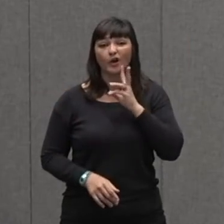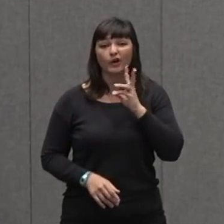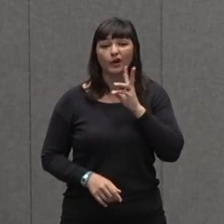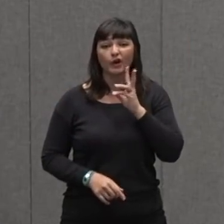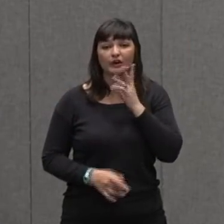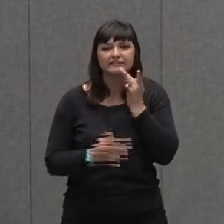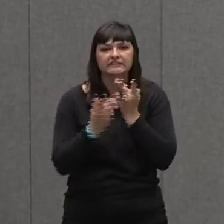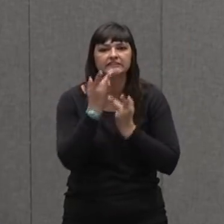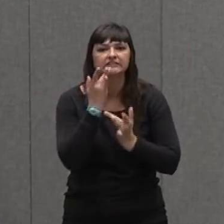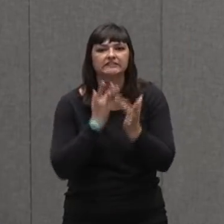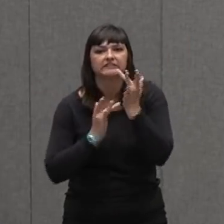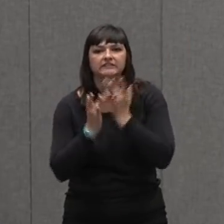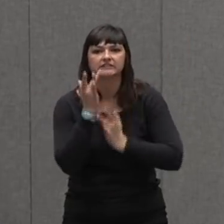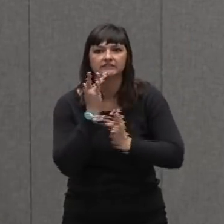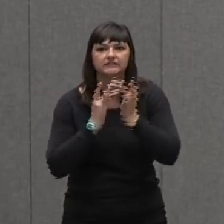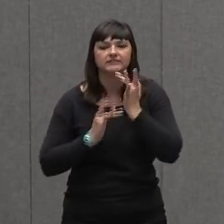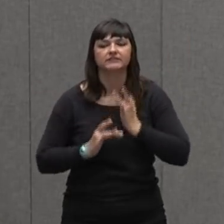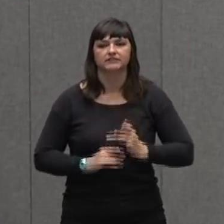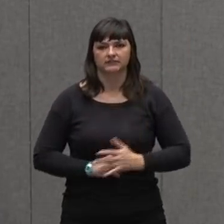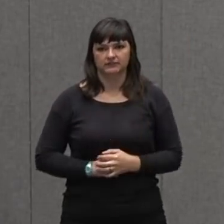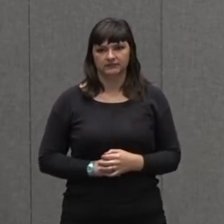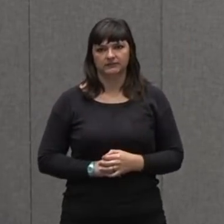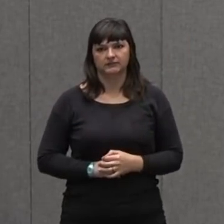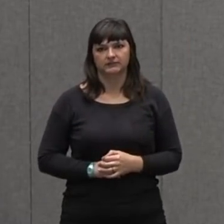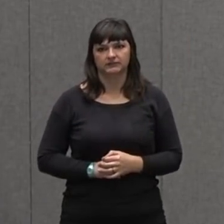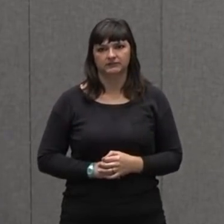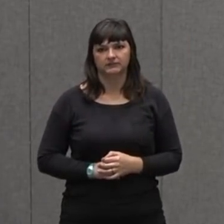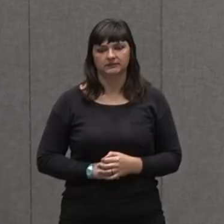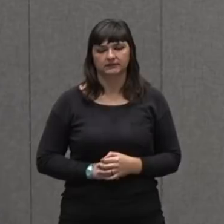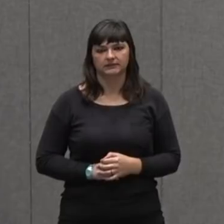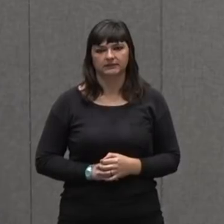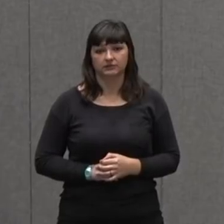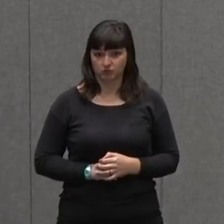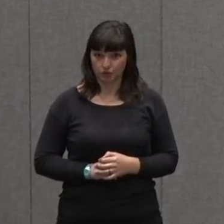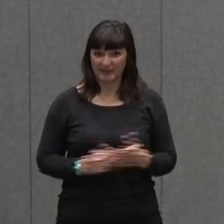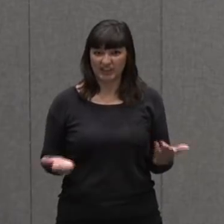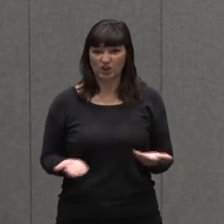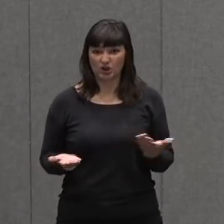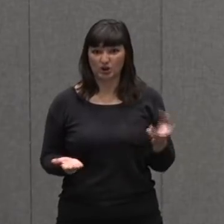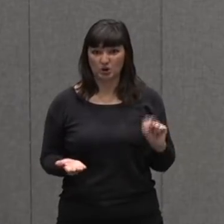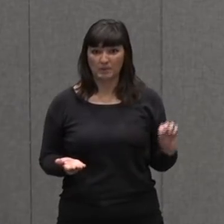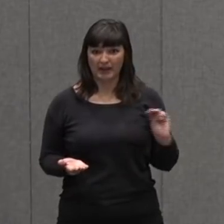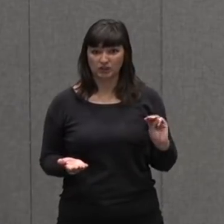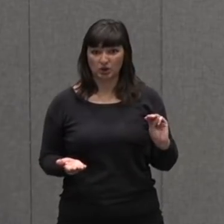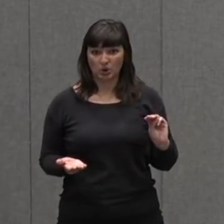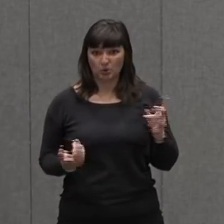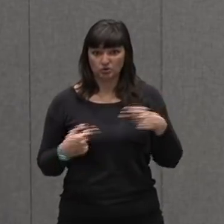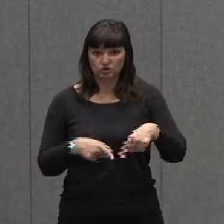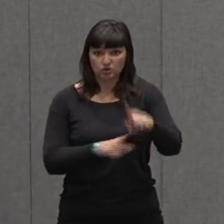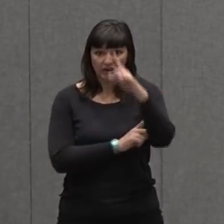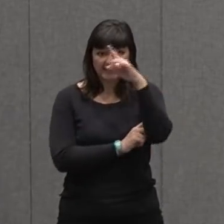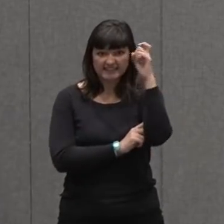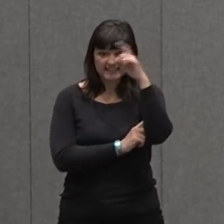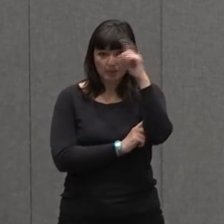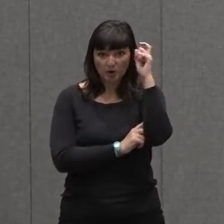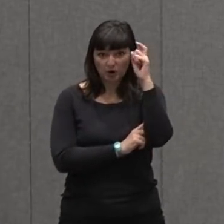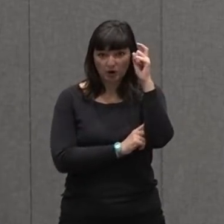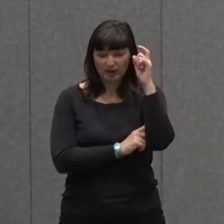So we were saying, I was just saying how in the summer, it's a really big deal when we have a drought. It's a big deal.